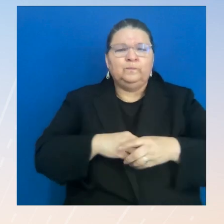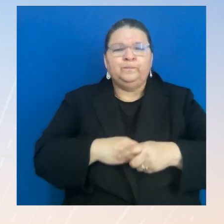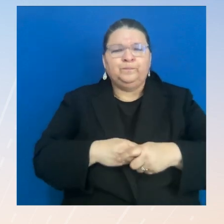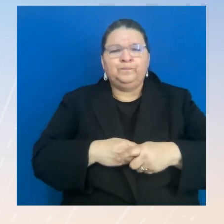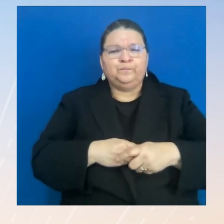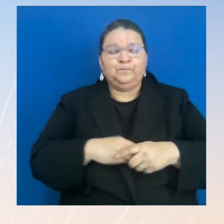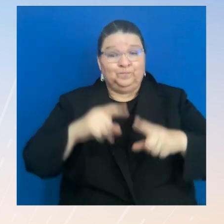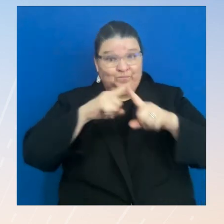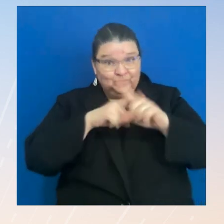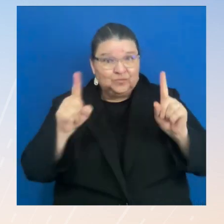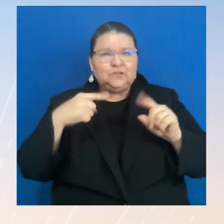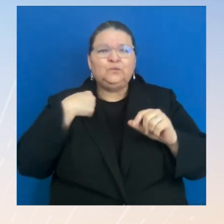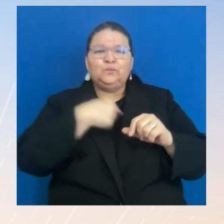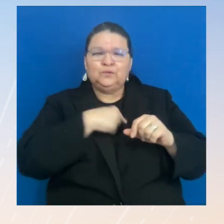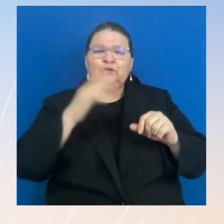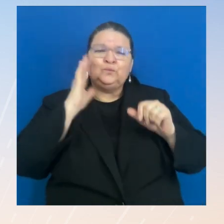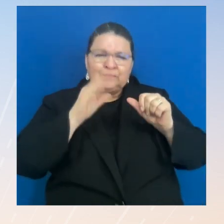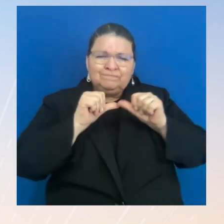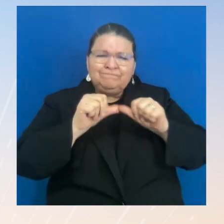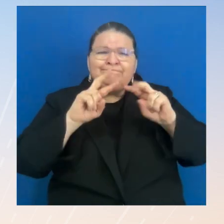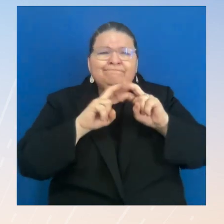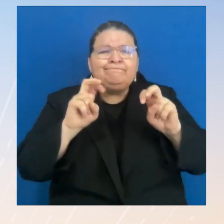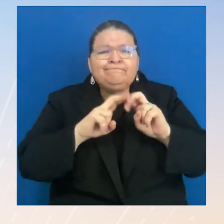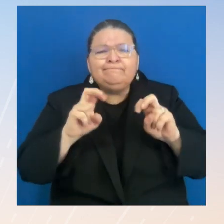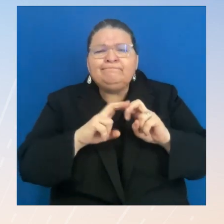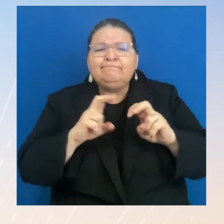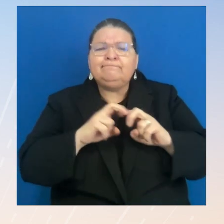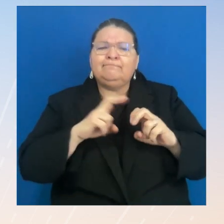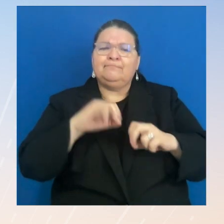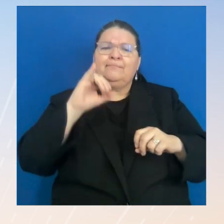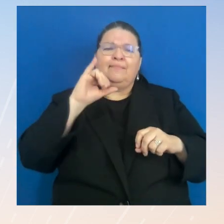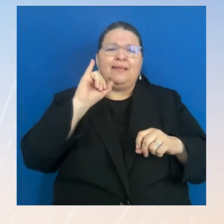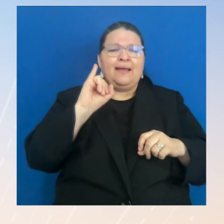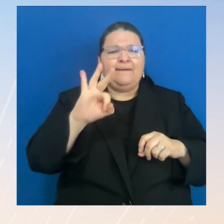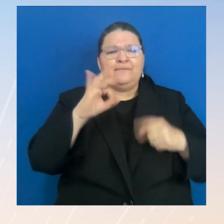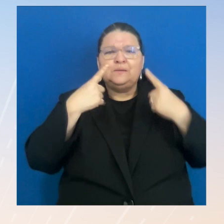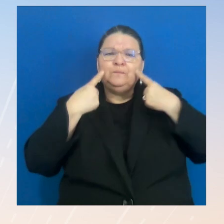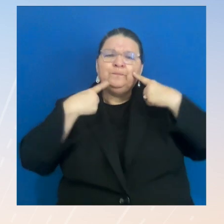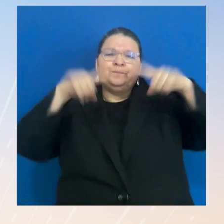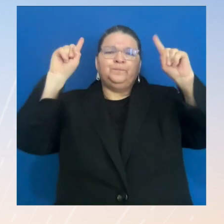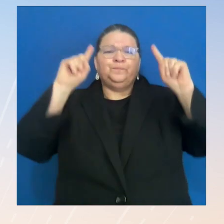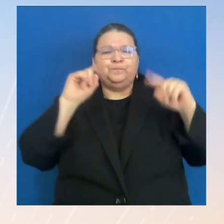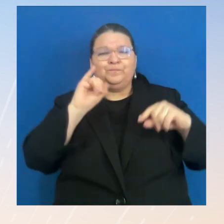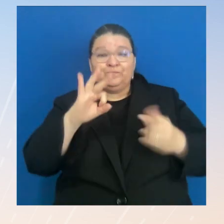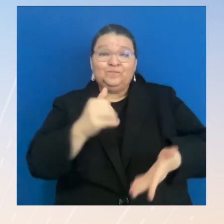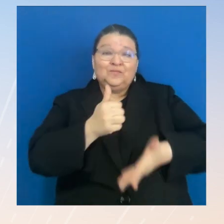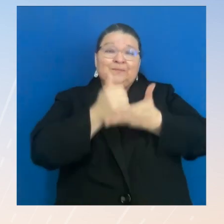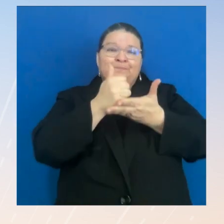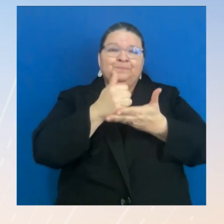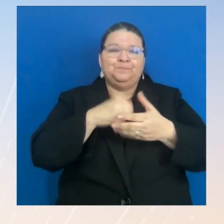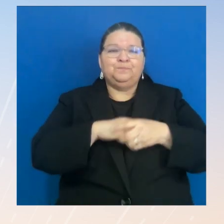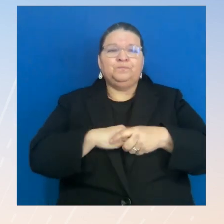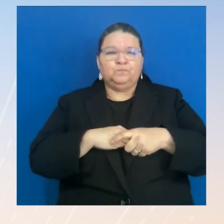or help move things in a positive direction. The Press: And then on another matter, there are a few more members of the House of Representatives who tested positive for COVID today --